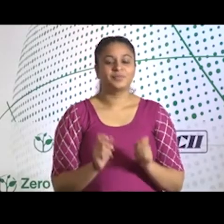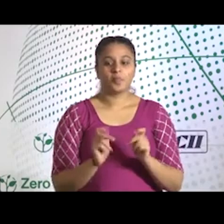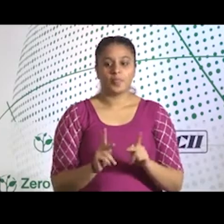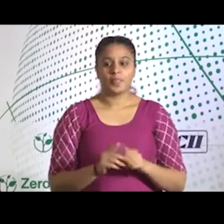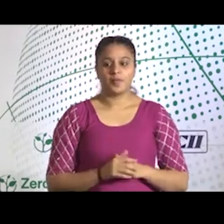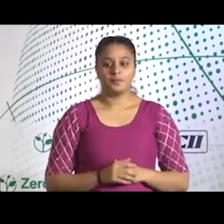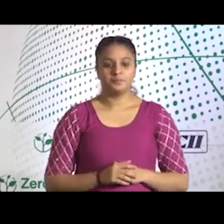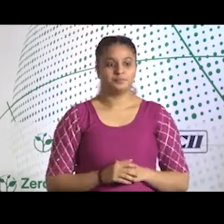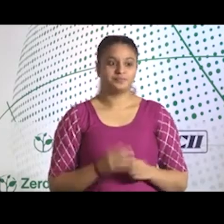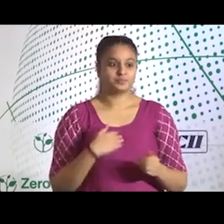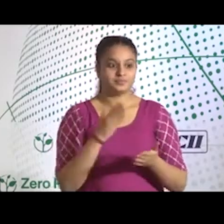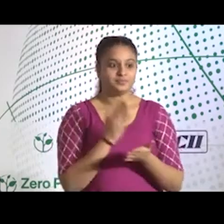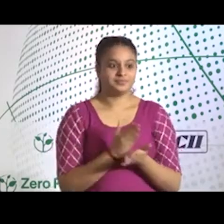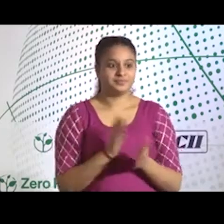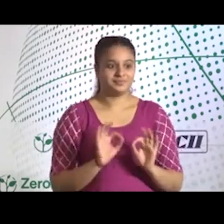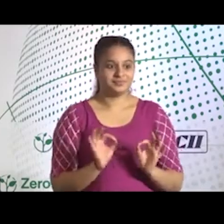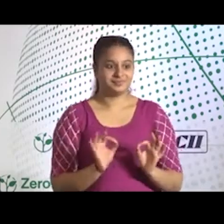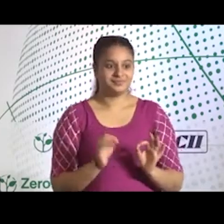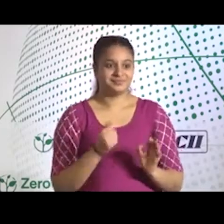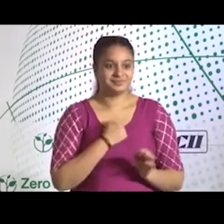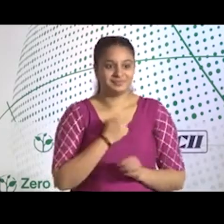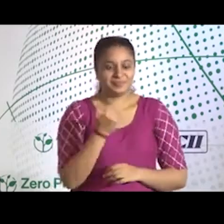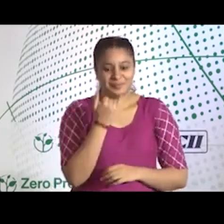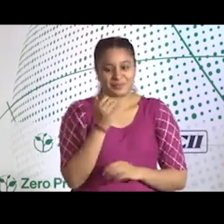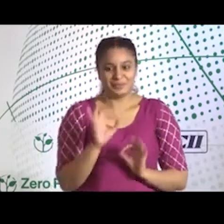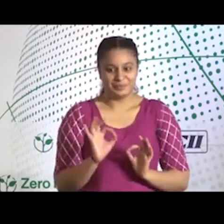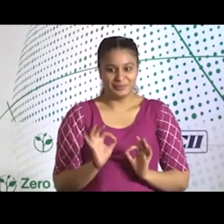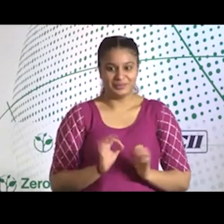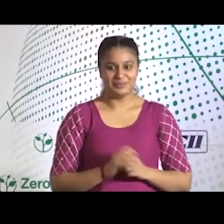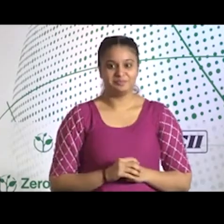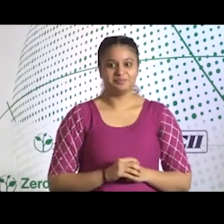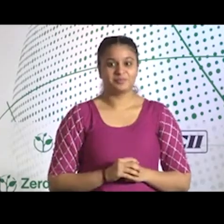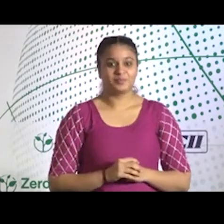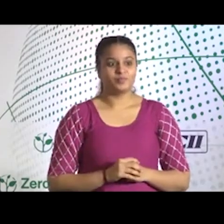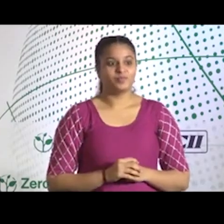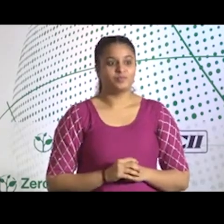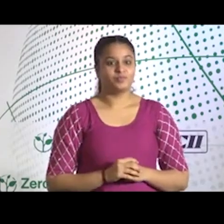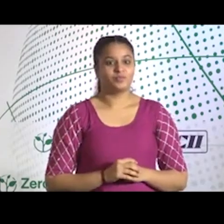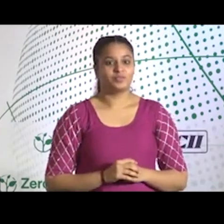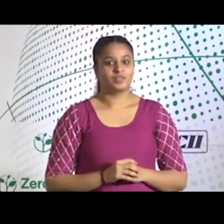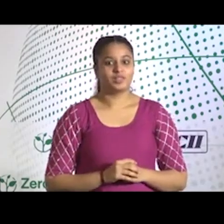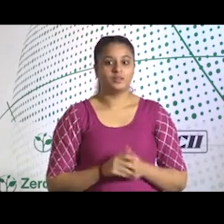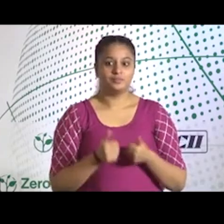I could not stop it, but it is not my mine. So. Okay, so we have been working on this